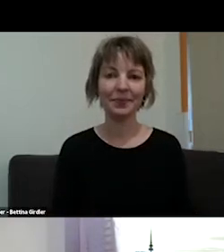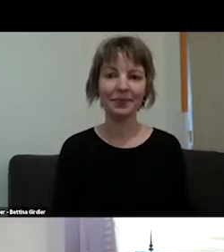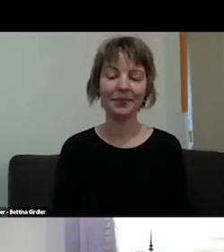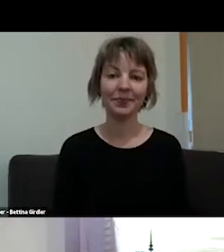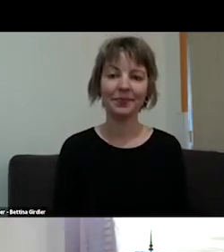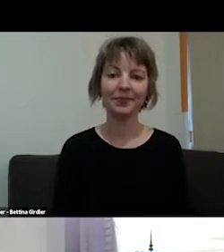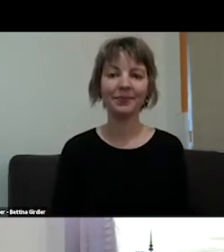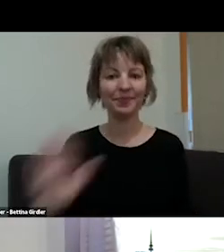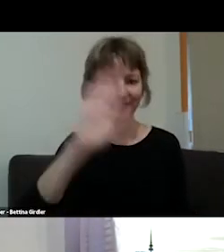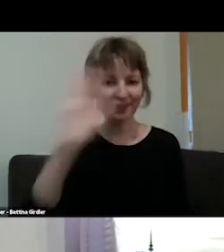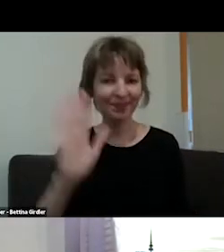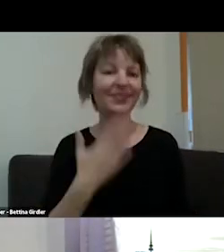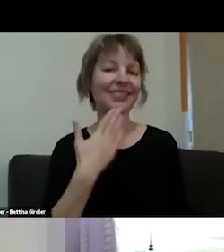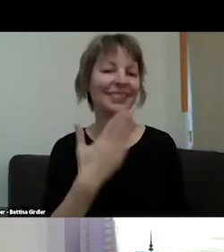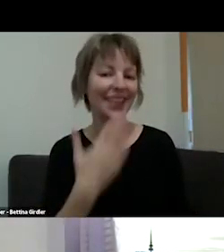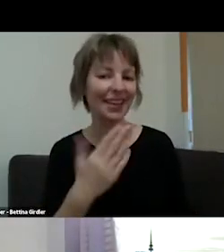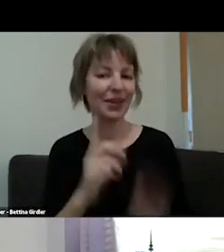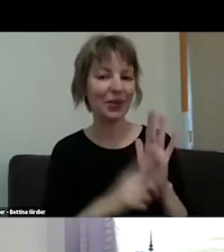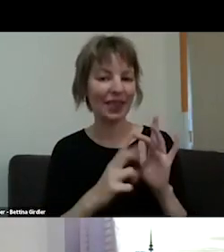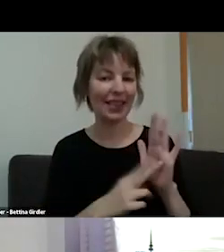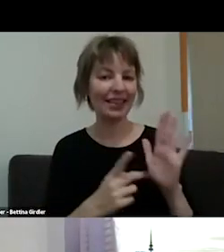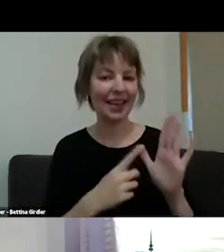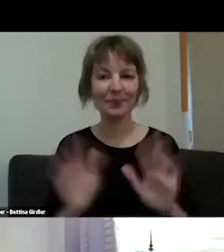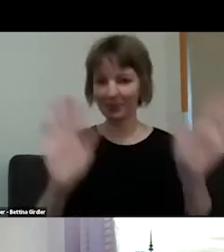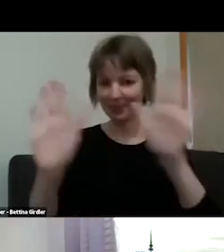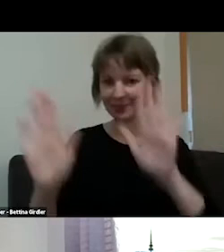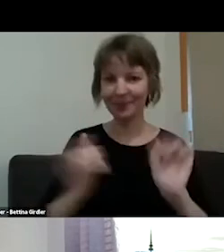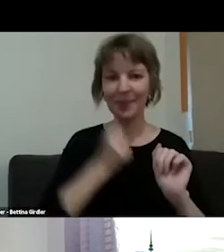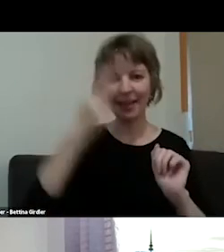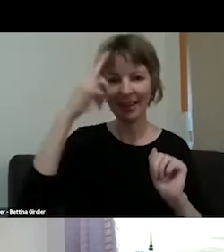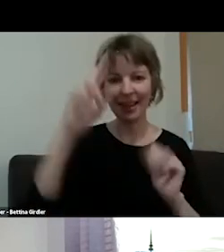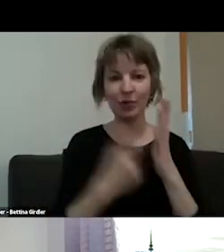Thank you, Lina, and hello, everyone. I'm Rebecca Mostyn, director of research here